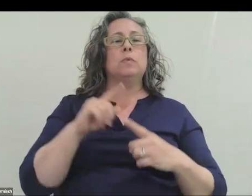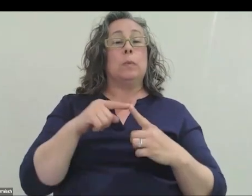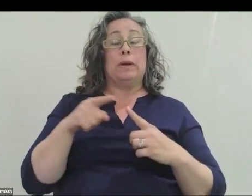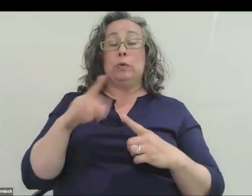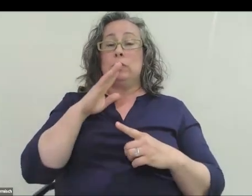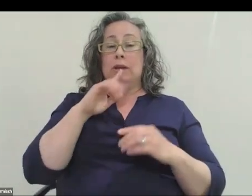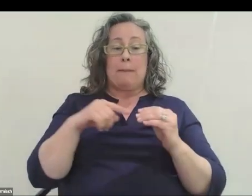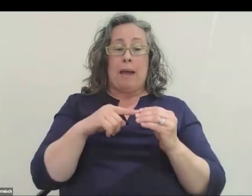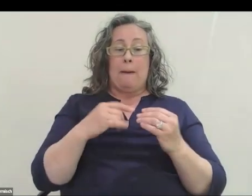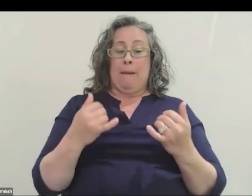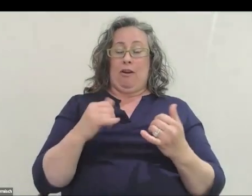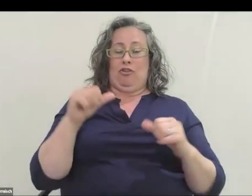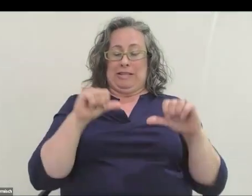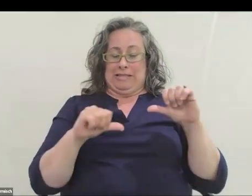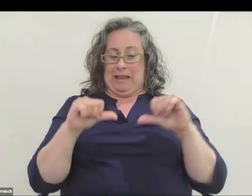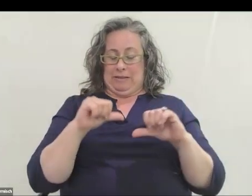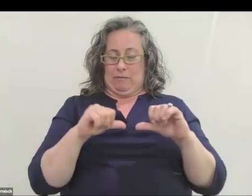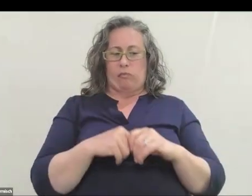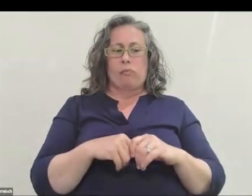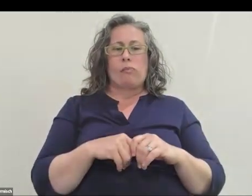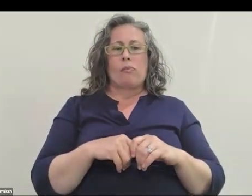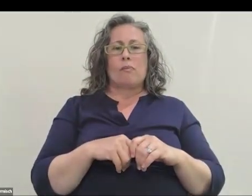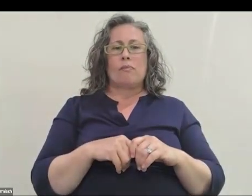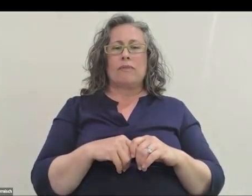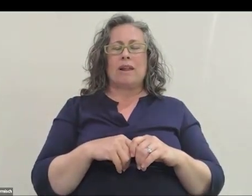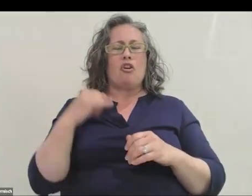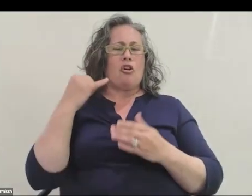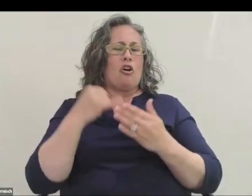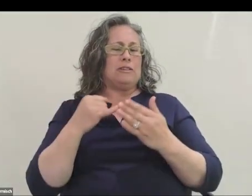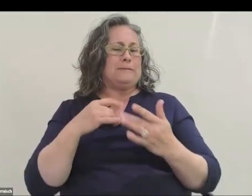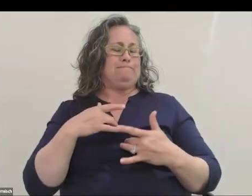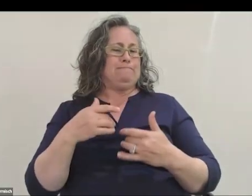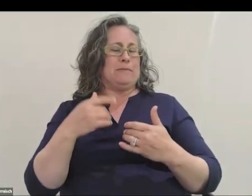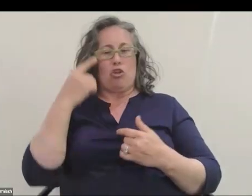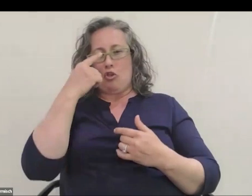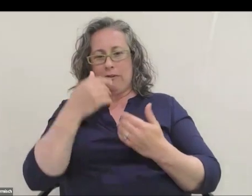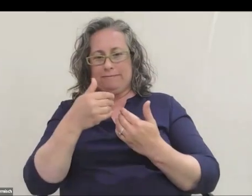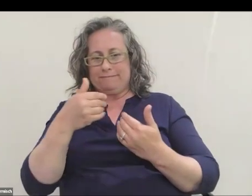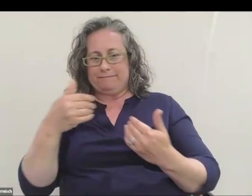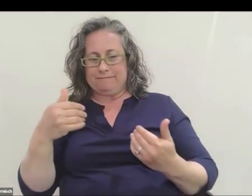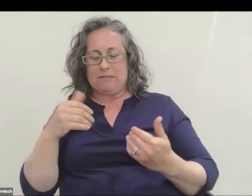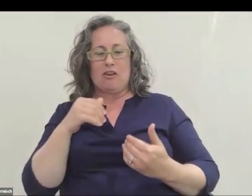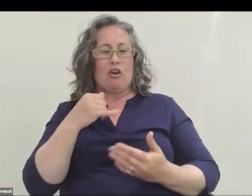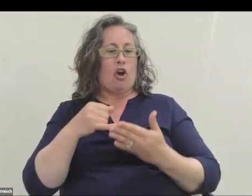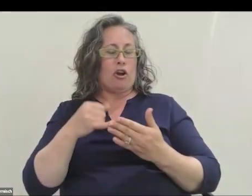when you talk about art and science, thoughts, they are taught separately, perception of art